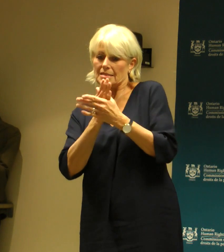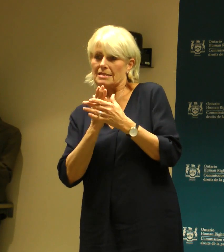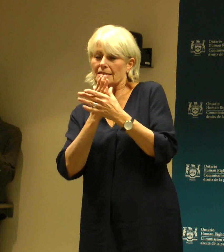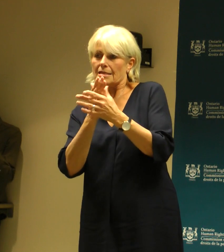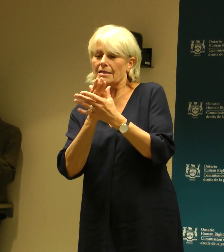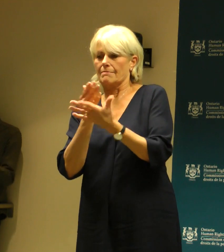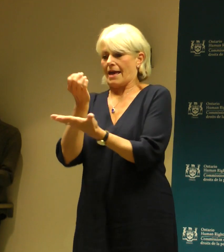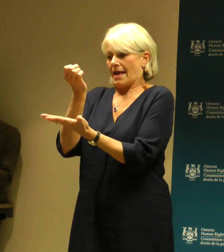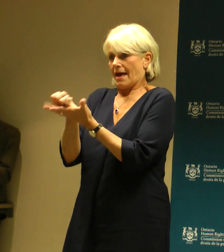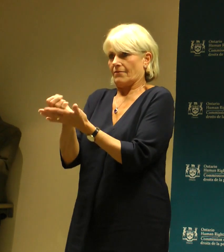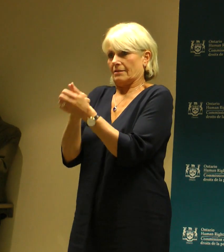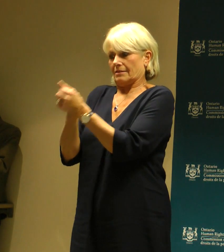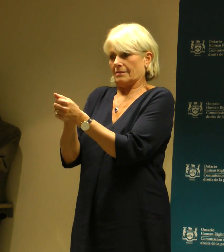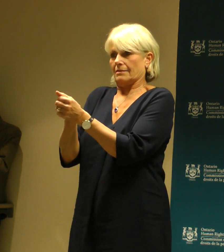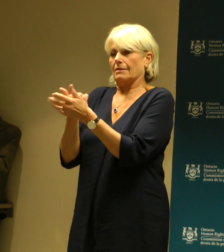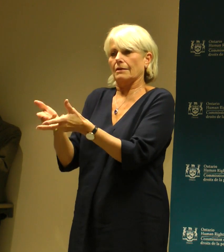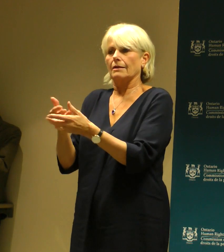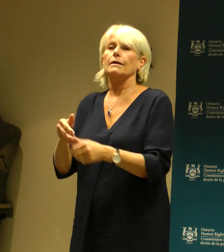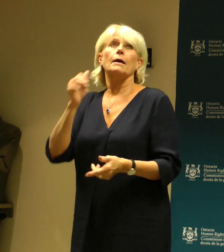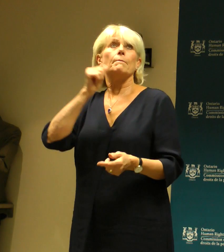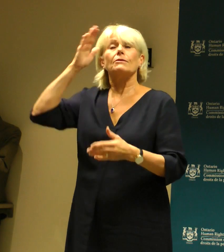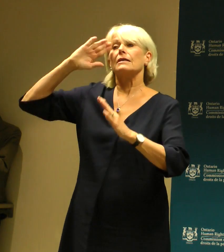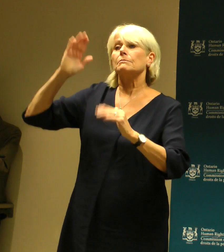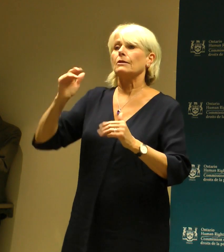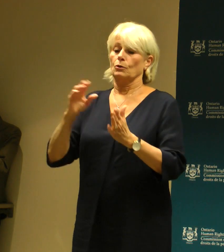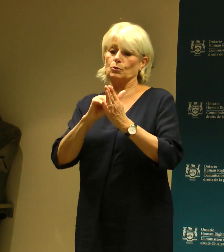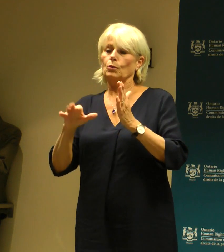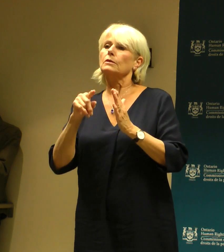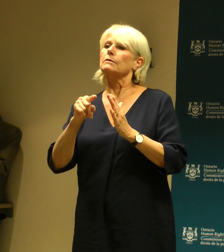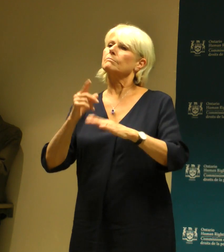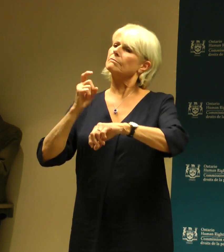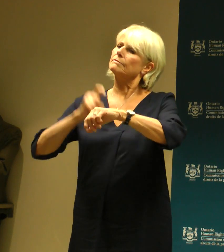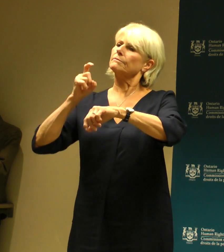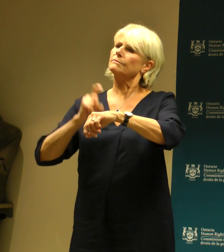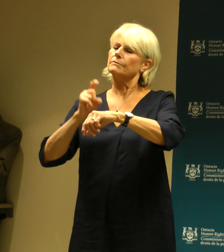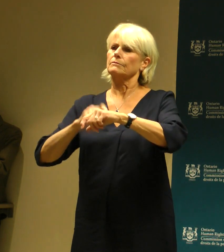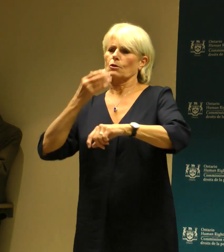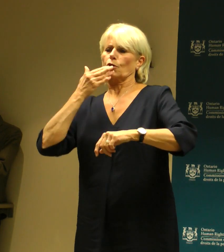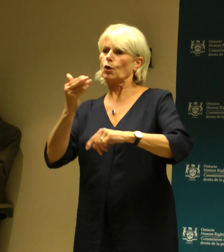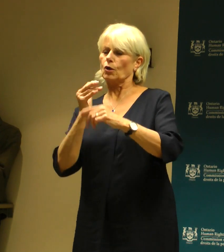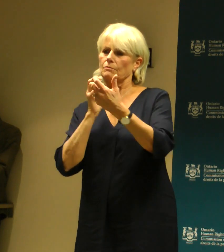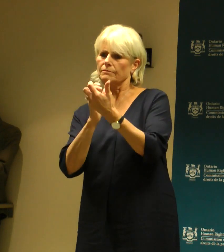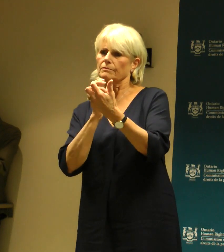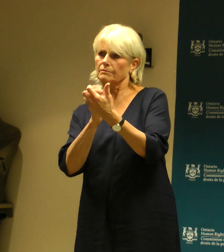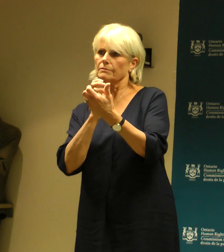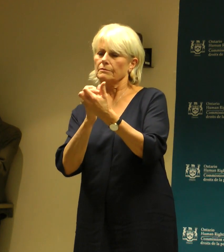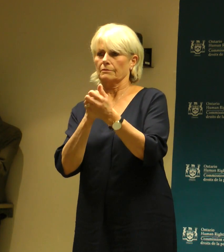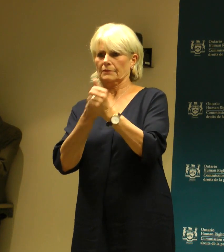evidence-based. Parents expect that students will get timely and effective accommodations when they need them.